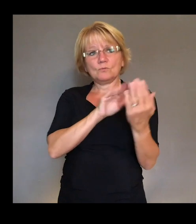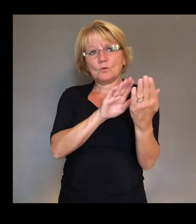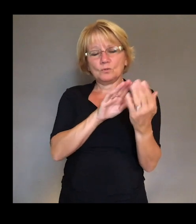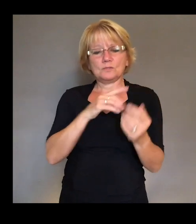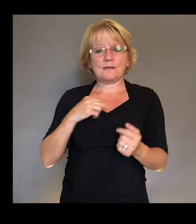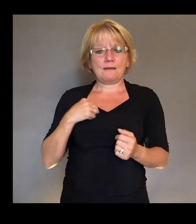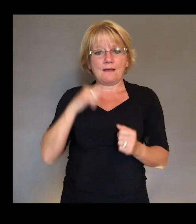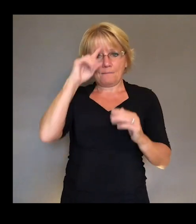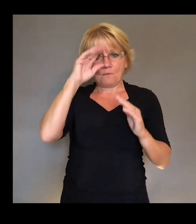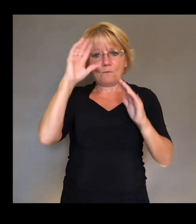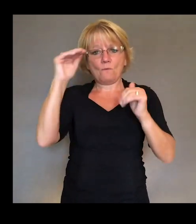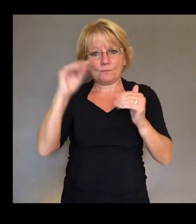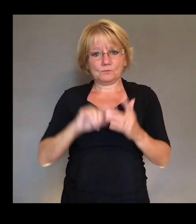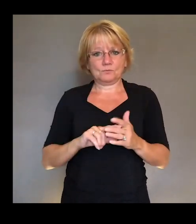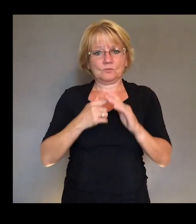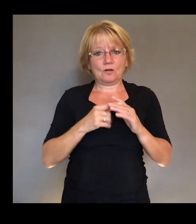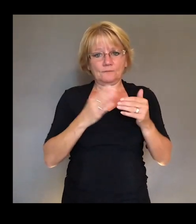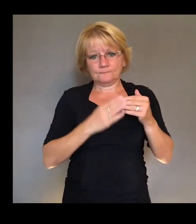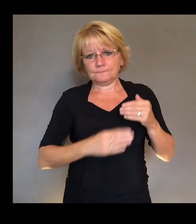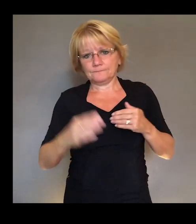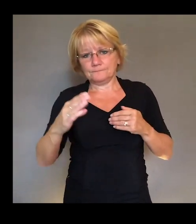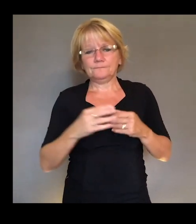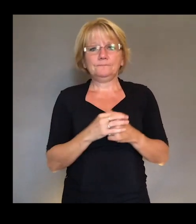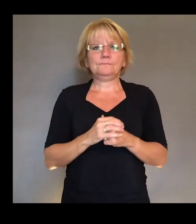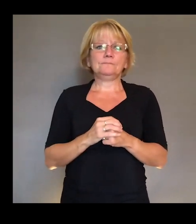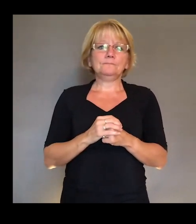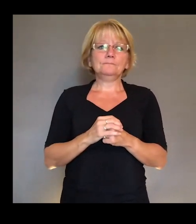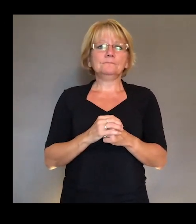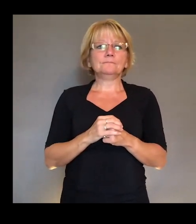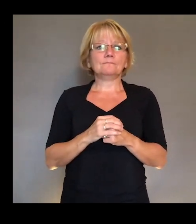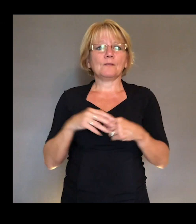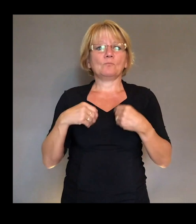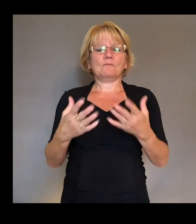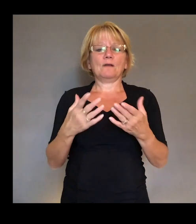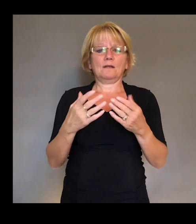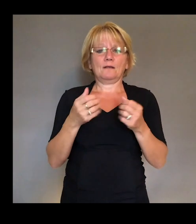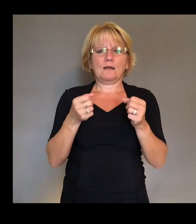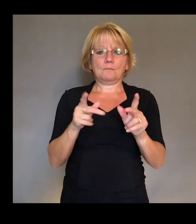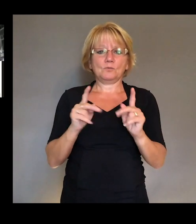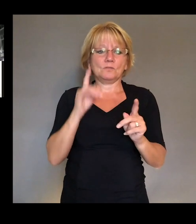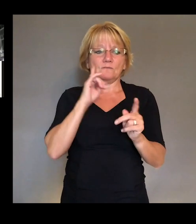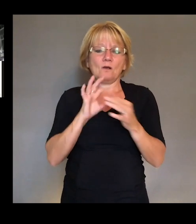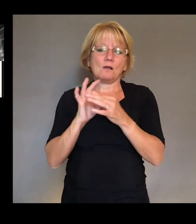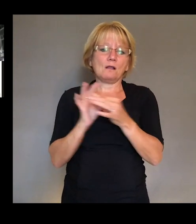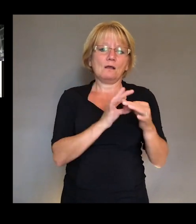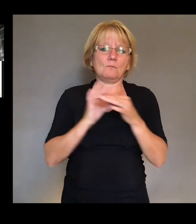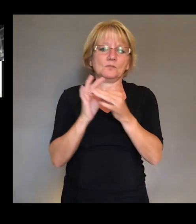that I'm hoping to implement moving on is to create opportunities for collaborative dialogue,